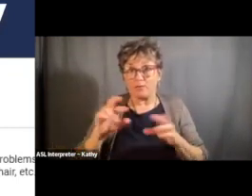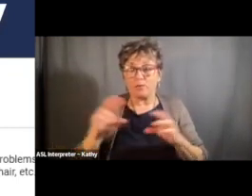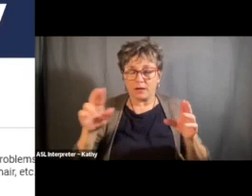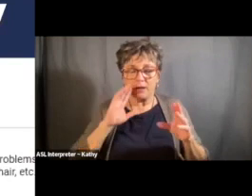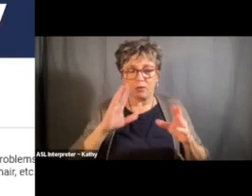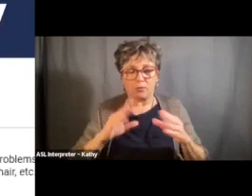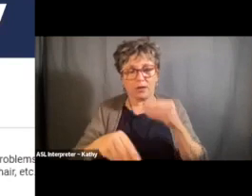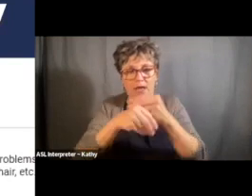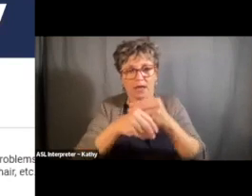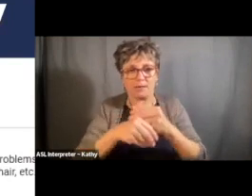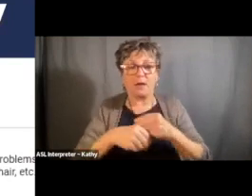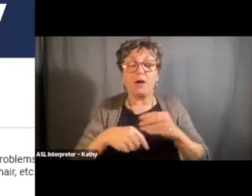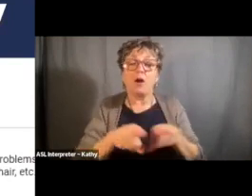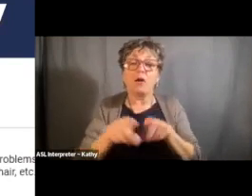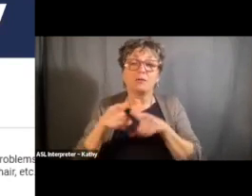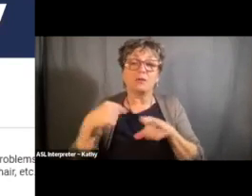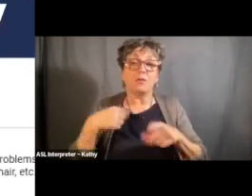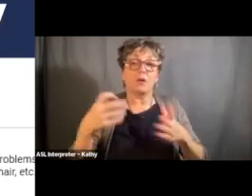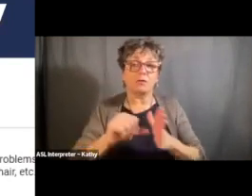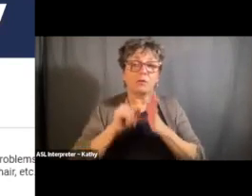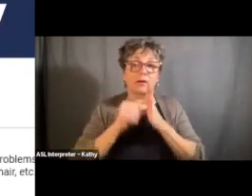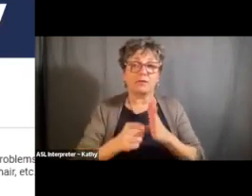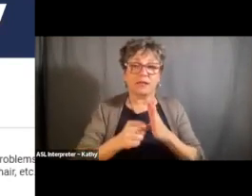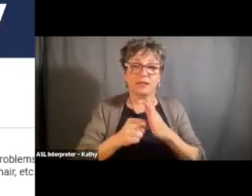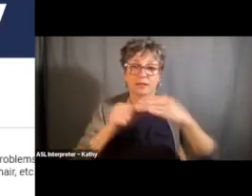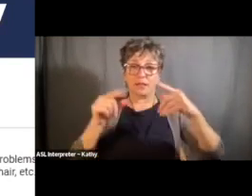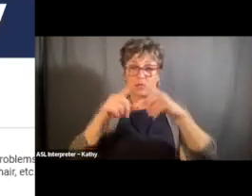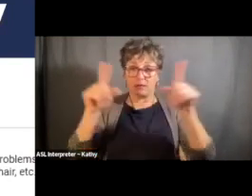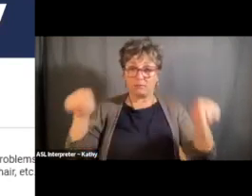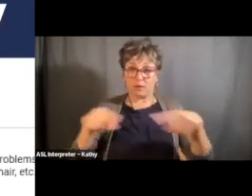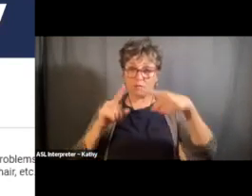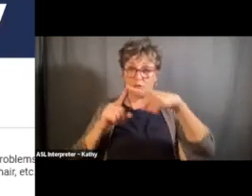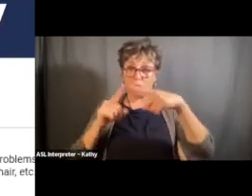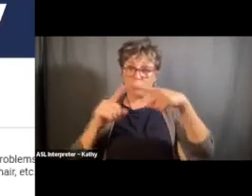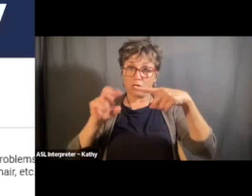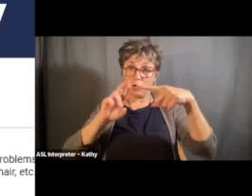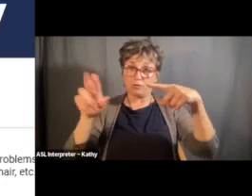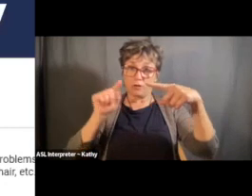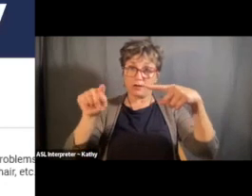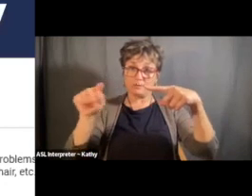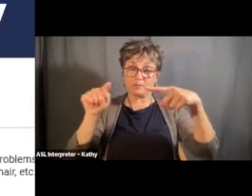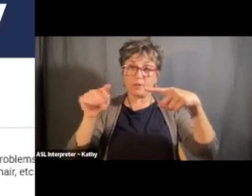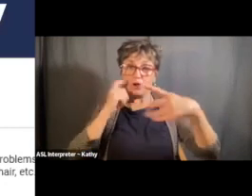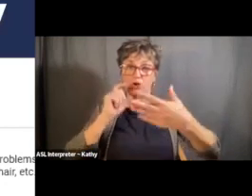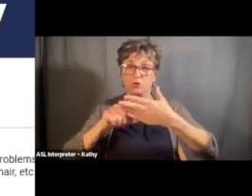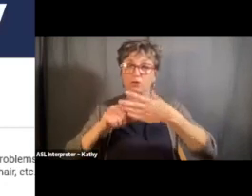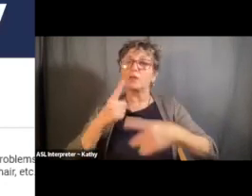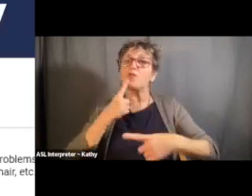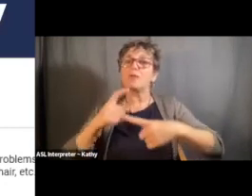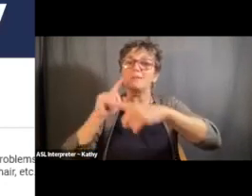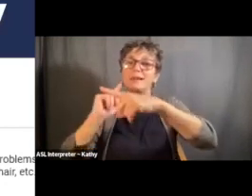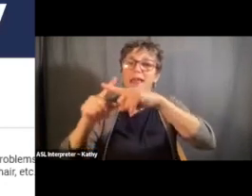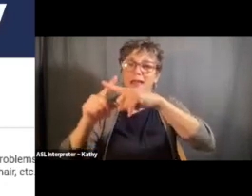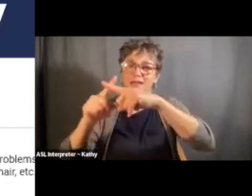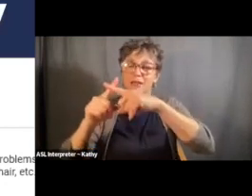the right hand corner of this, of each page, there is a red "X". You can click there to save and exit.